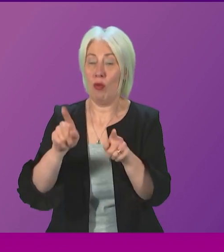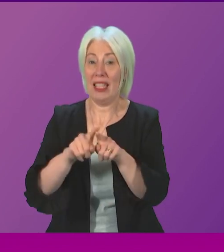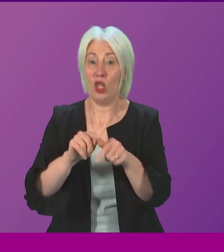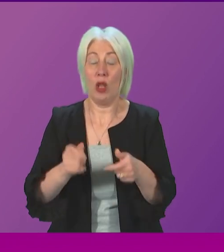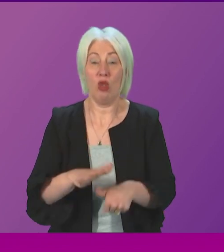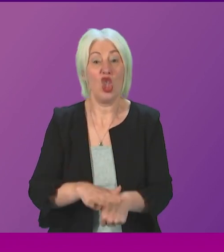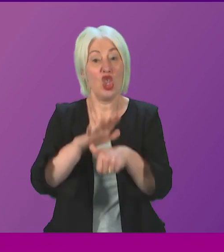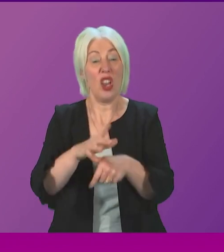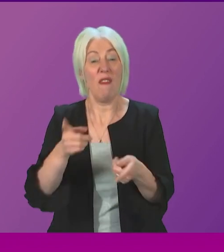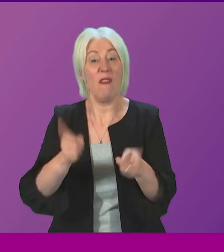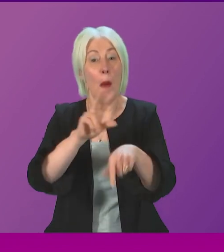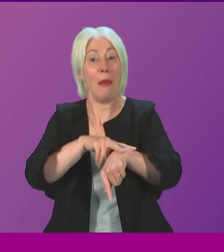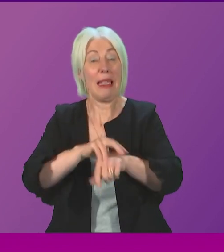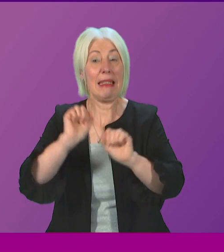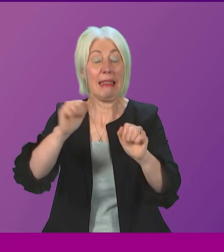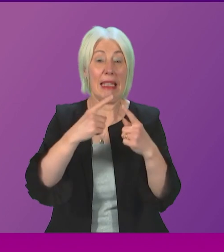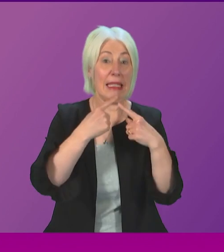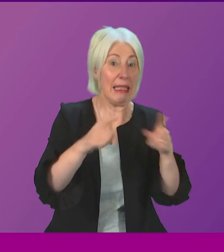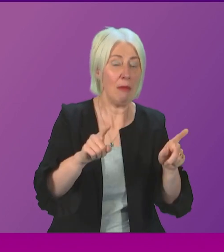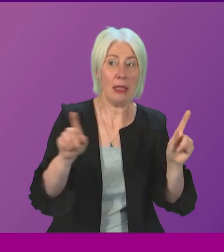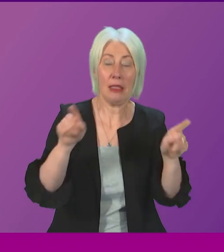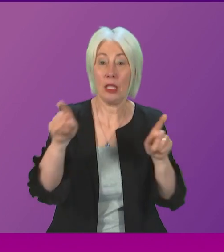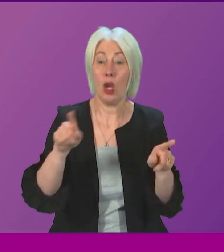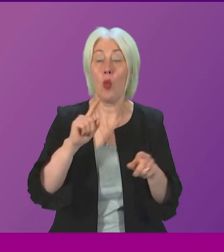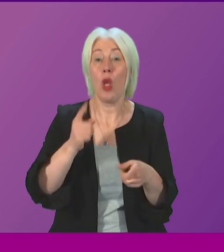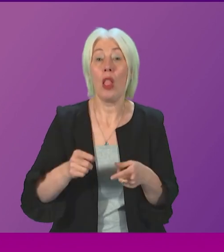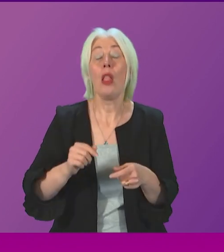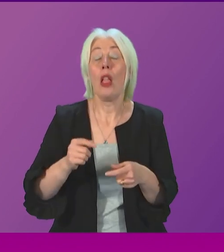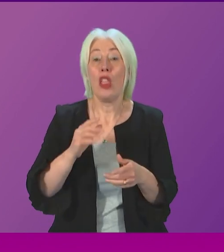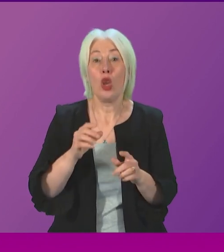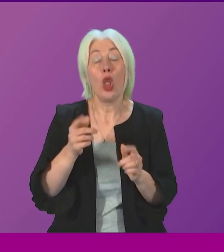statement, will the First Minister vow to change the current complaints system and the